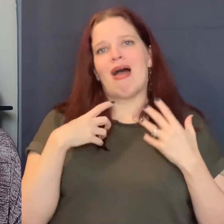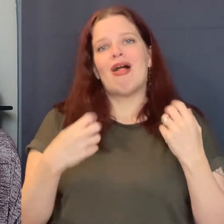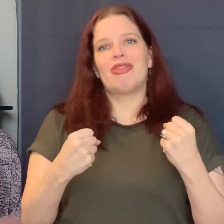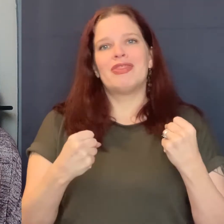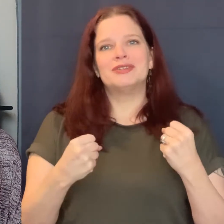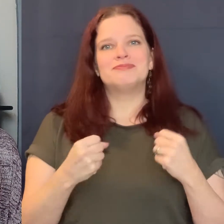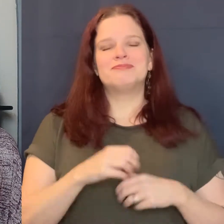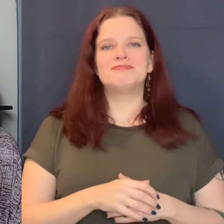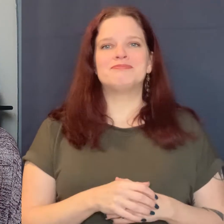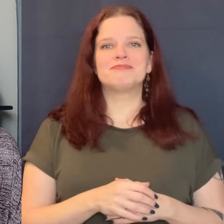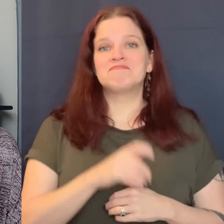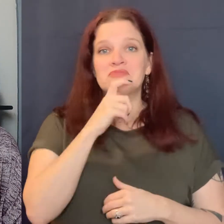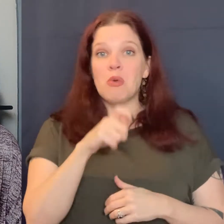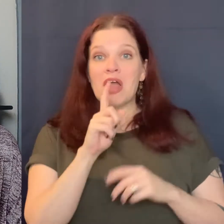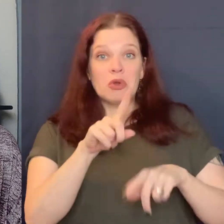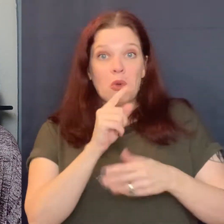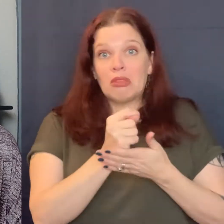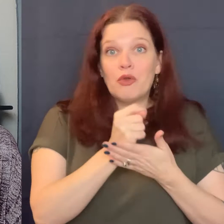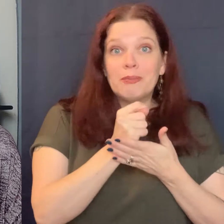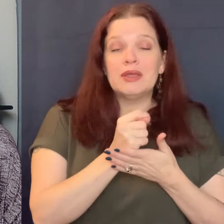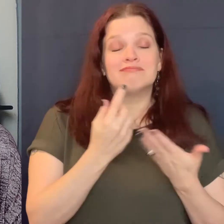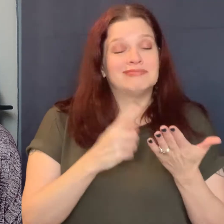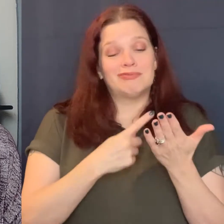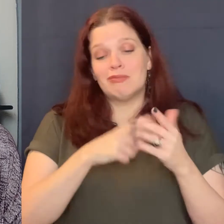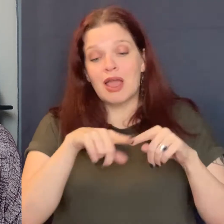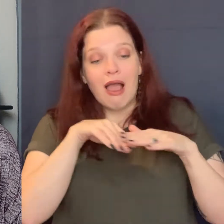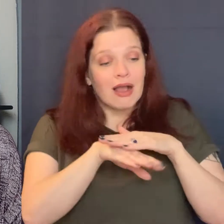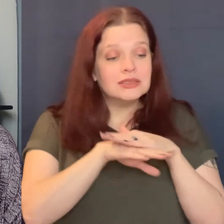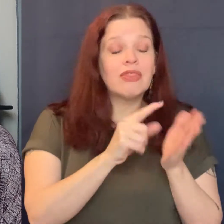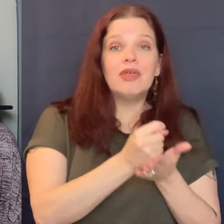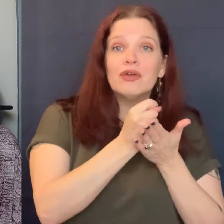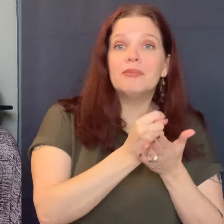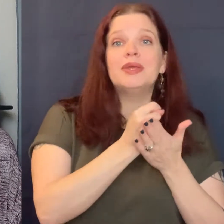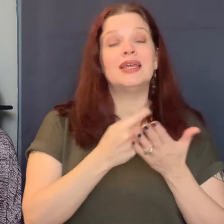life without having to go to therapy. Therapy is not always accessible for everyone, and it's also not the only